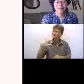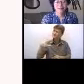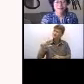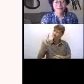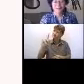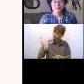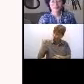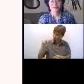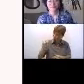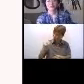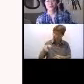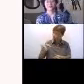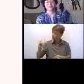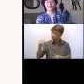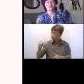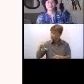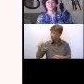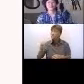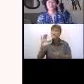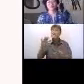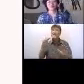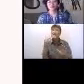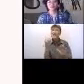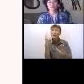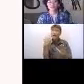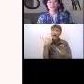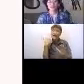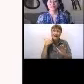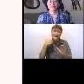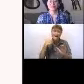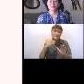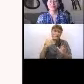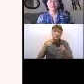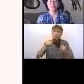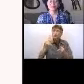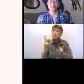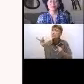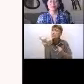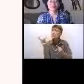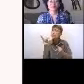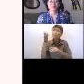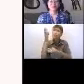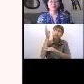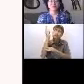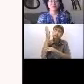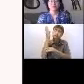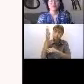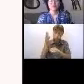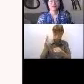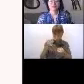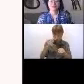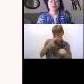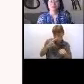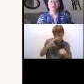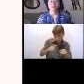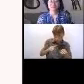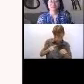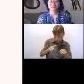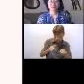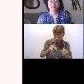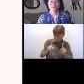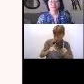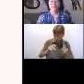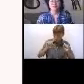if people have questions during their presentation that we invite folks to just type in the chat?